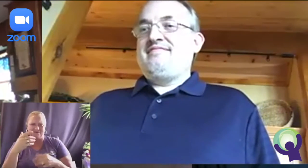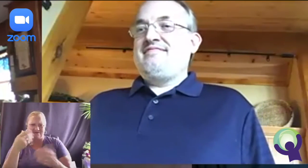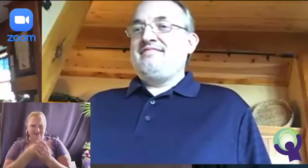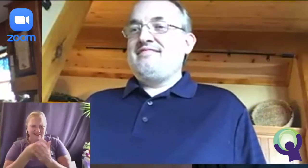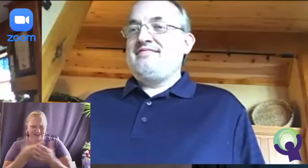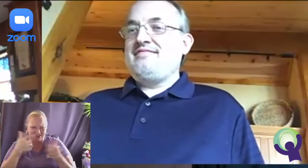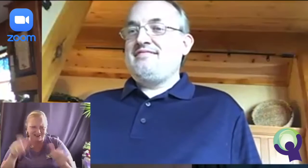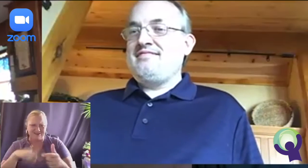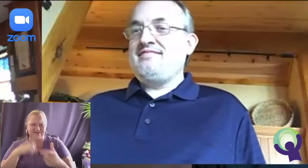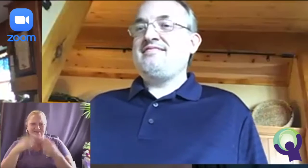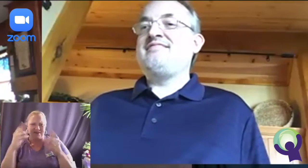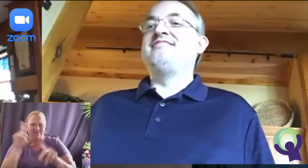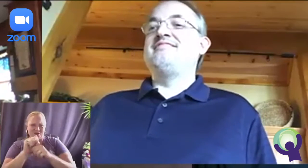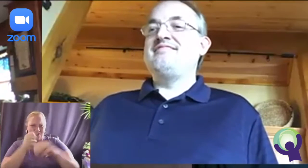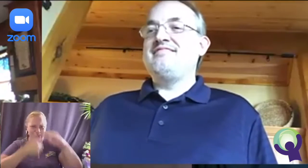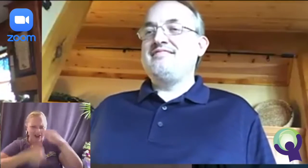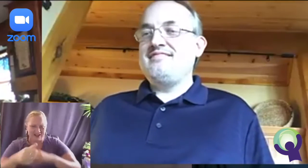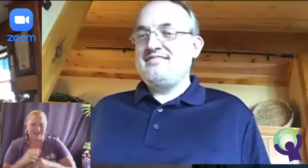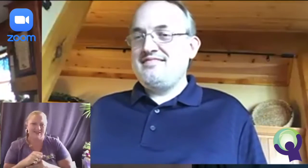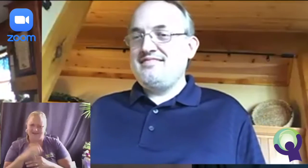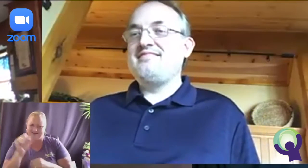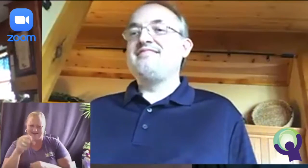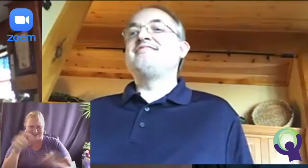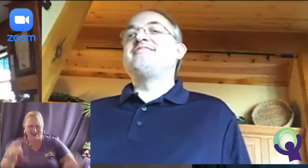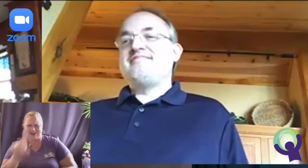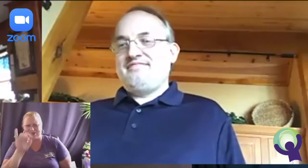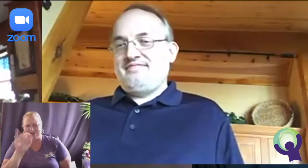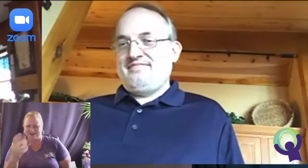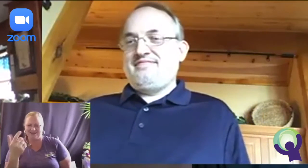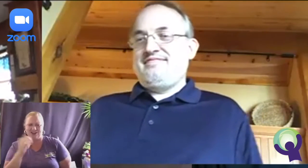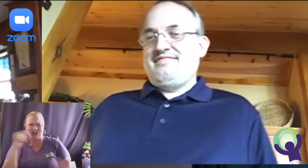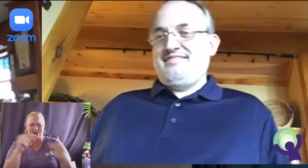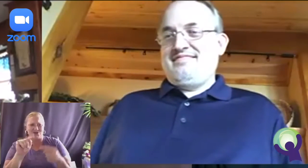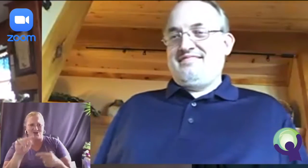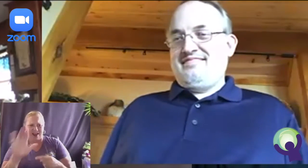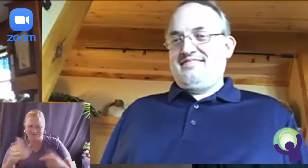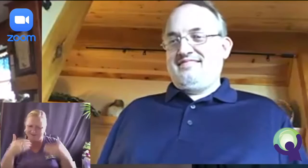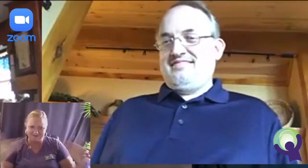is a big job and lots of responsibility in managing a budget and having people under you